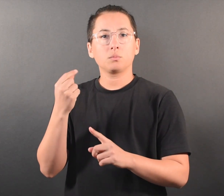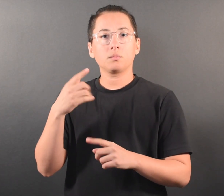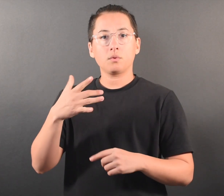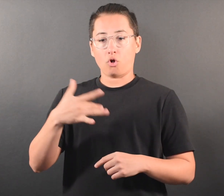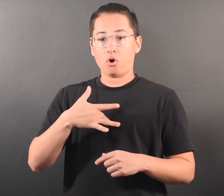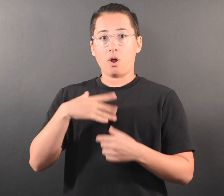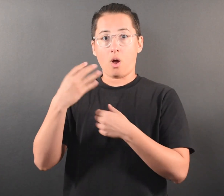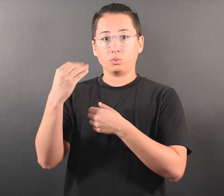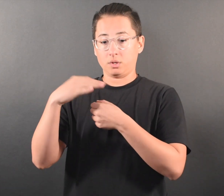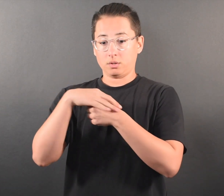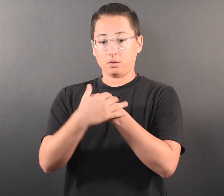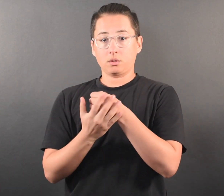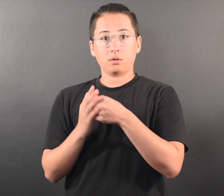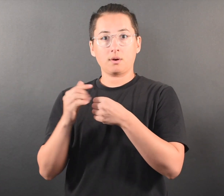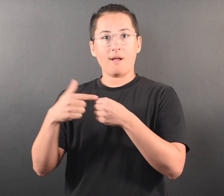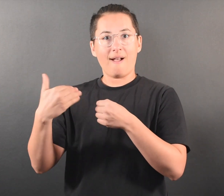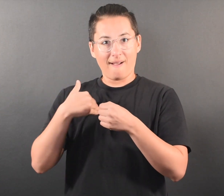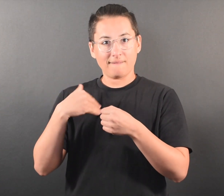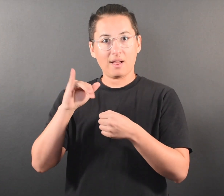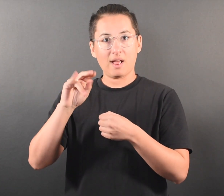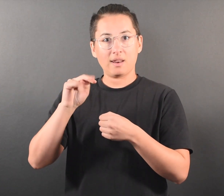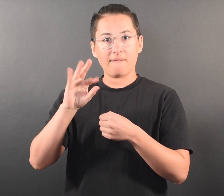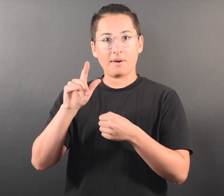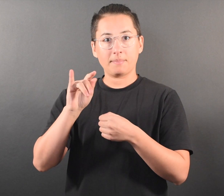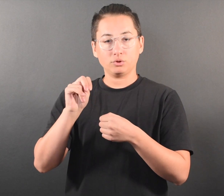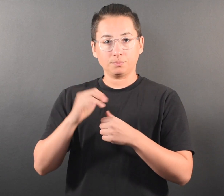(inflammation of the lining outside the heart).